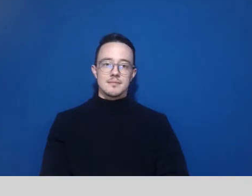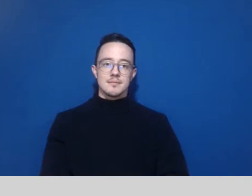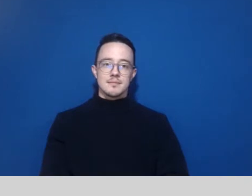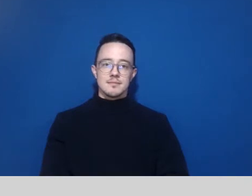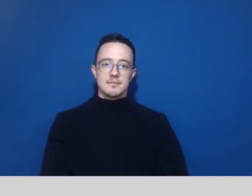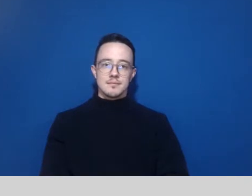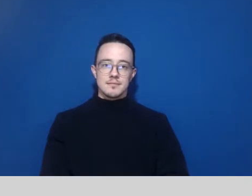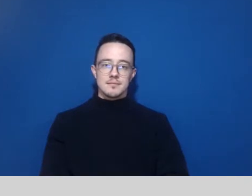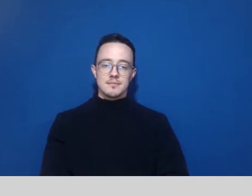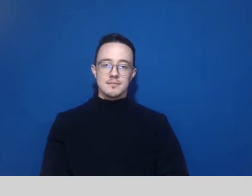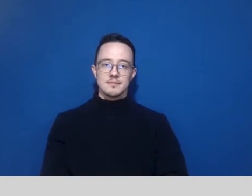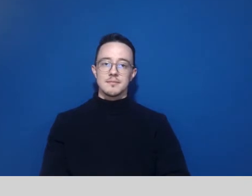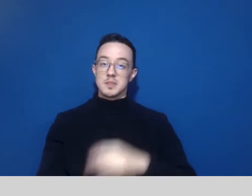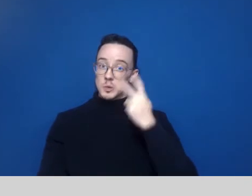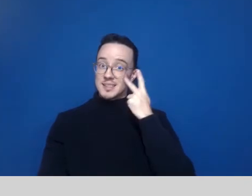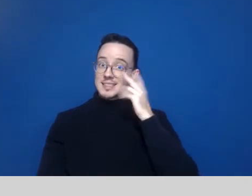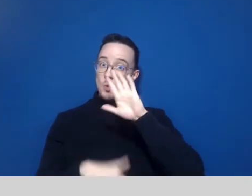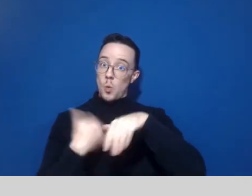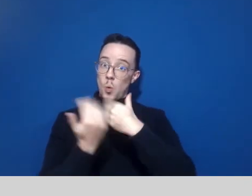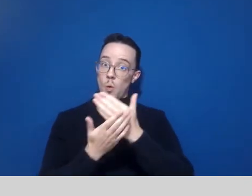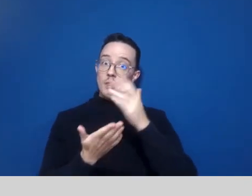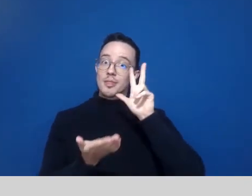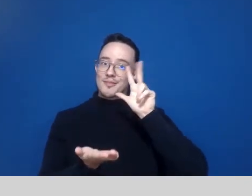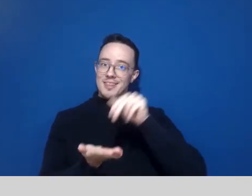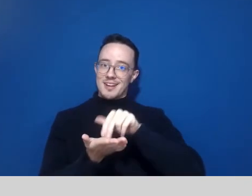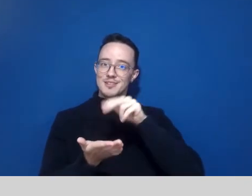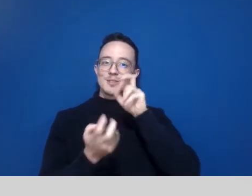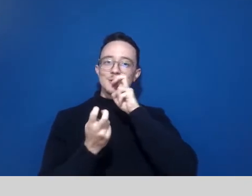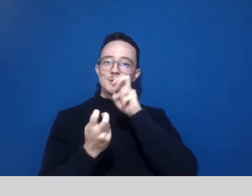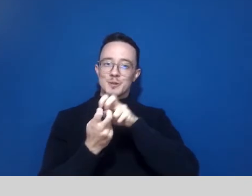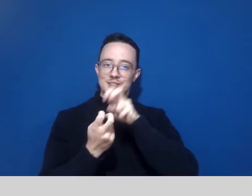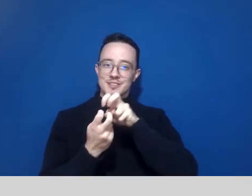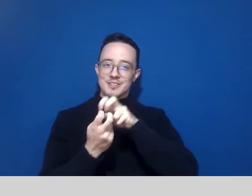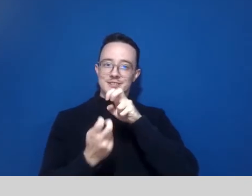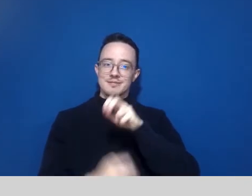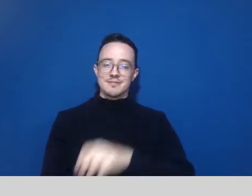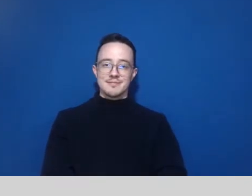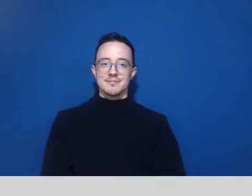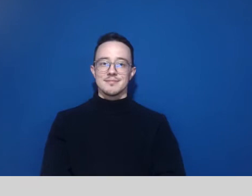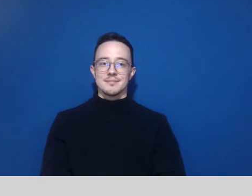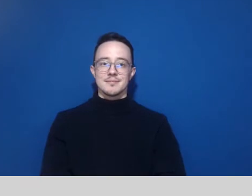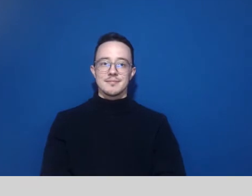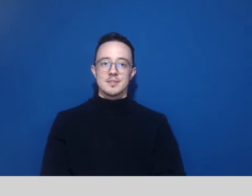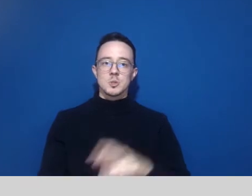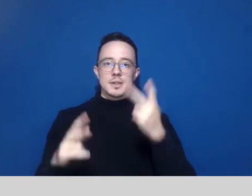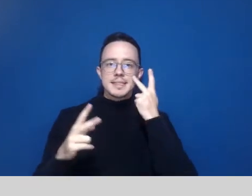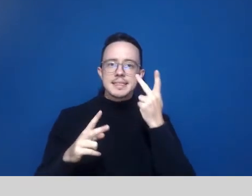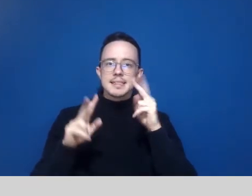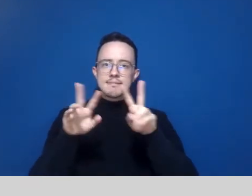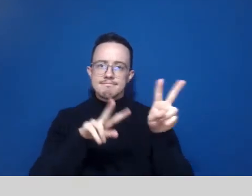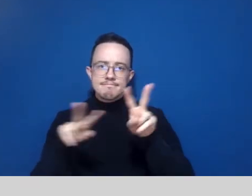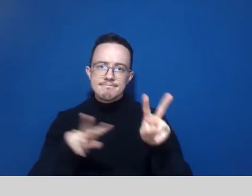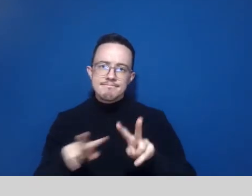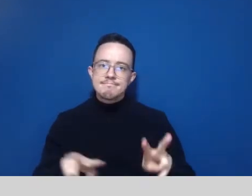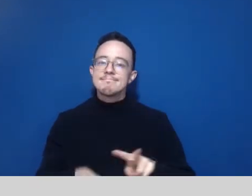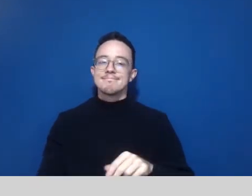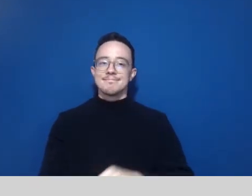you can see here's a map of all 3,000 squirrels that were spotted in Central Park. And I can zoom in and explore the data that way.